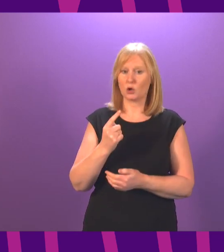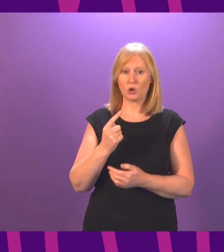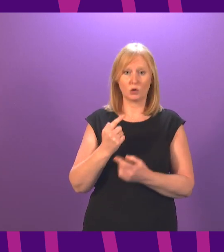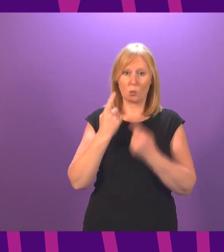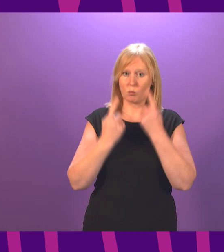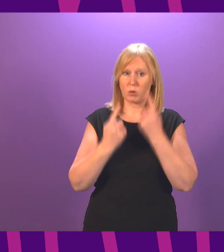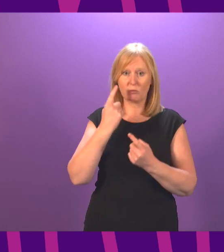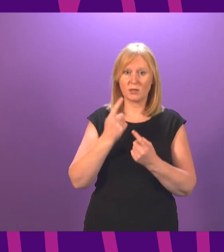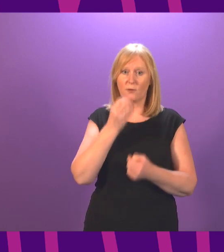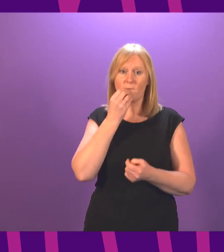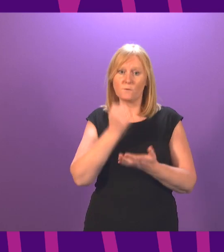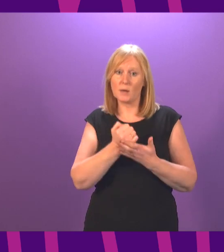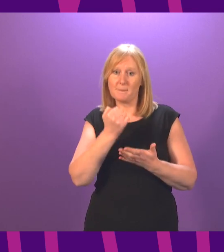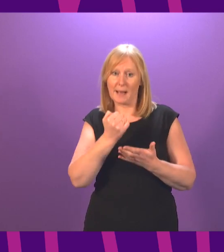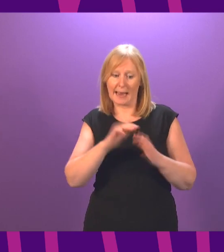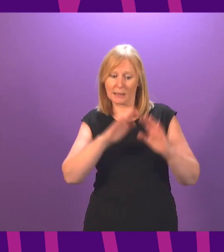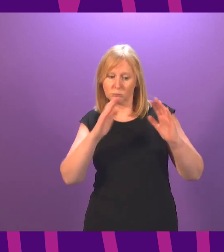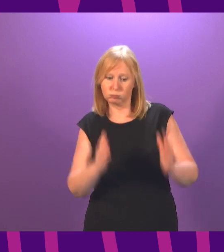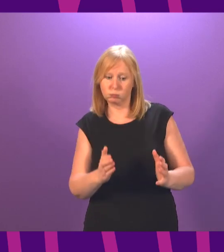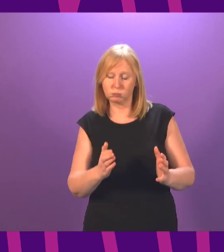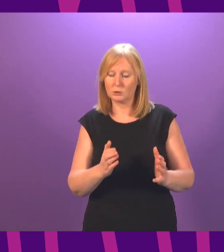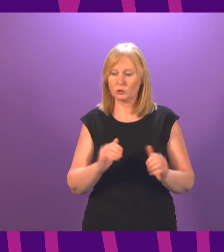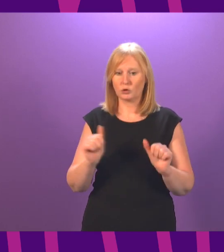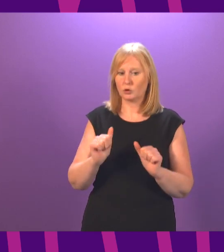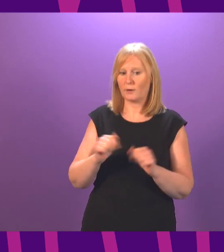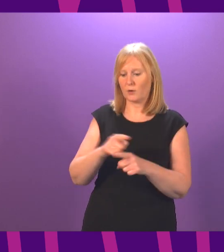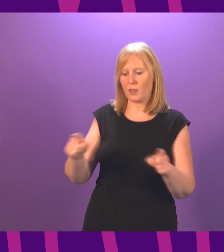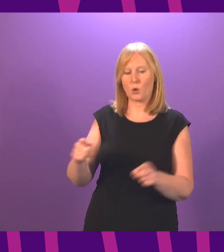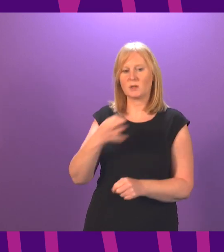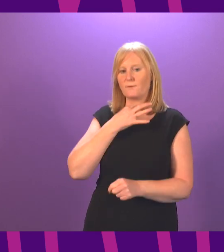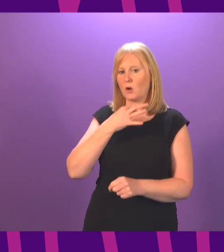about food for food banks and for those in the most vulnerable circumstances. Again,